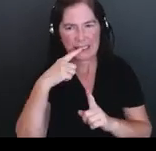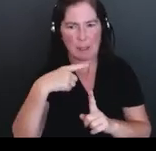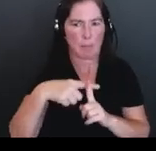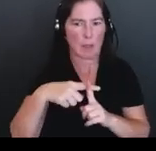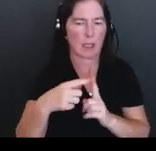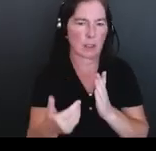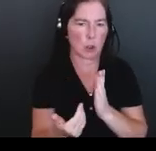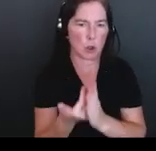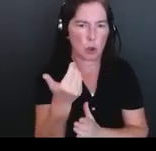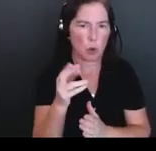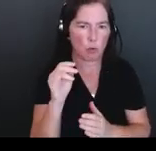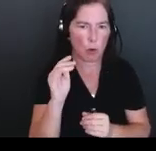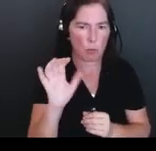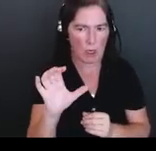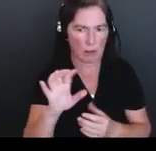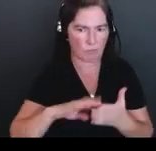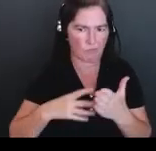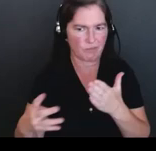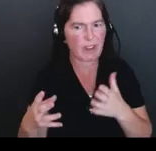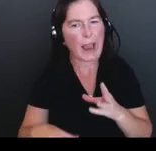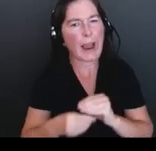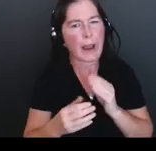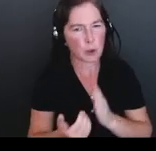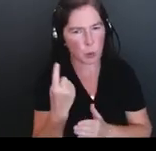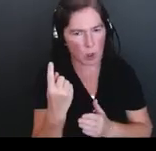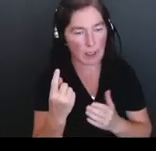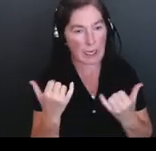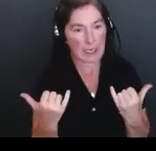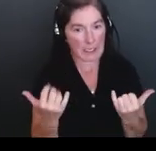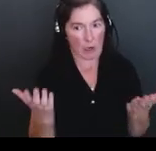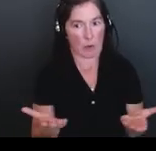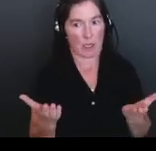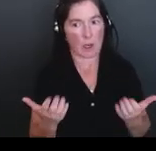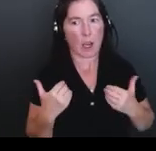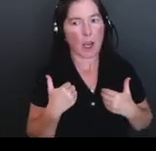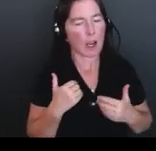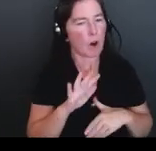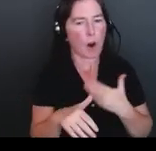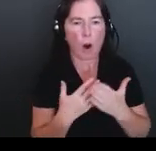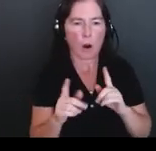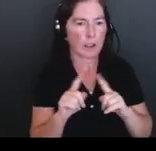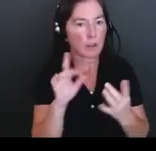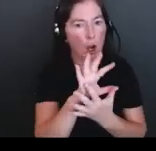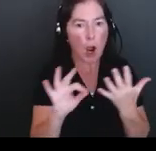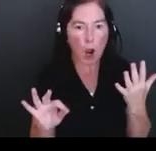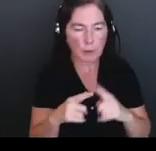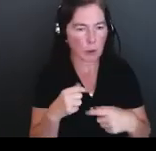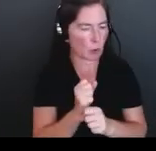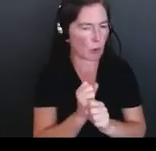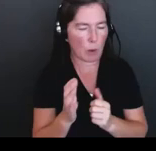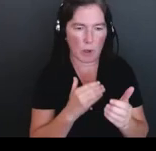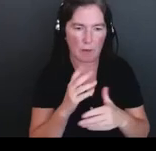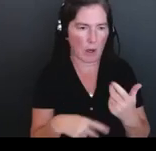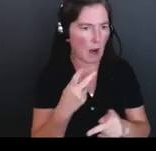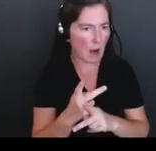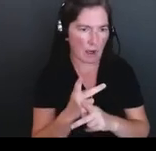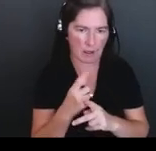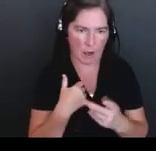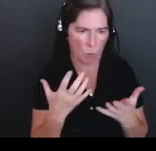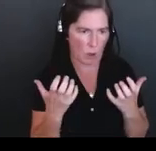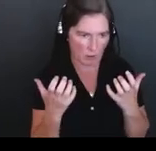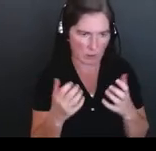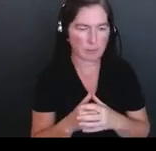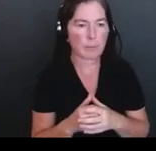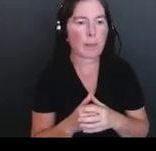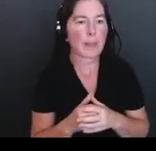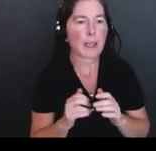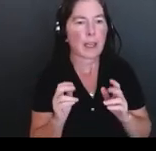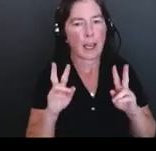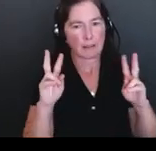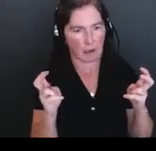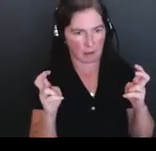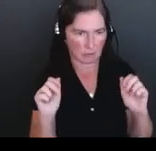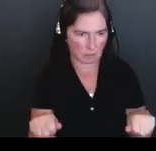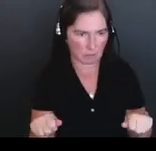So, I can edit the rubric once I select it. I'm going to say cancel because I want to add a new one. I'm going to go back to add rubric, and at the very top right of that little popup screen,